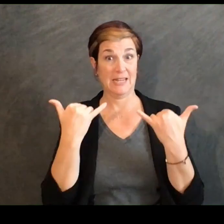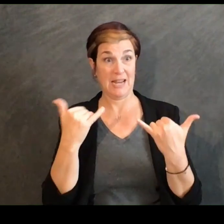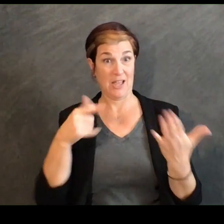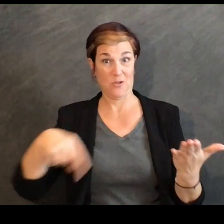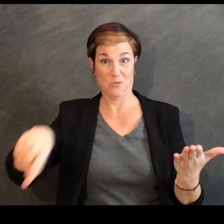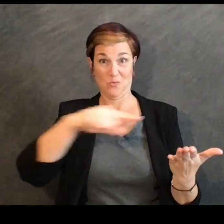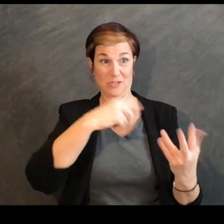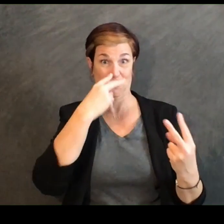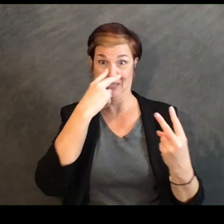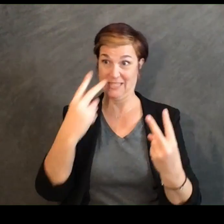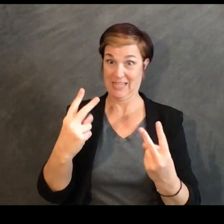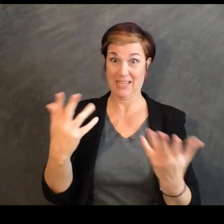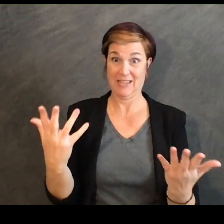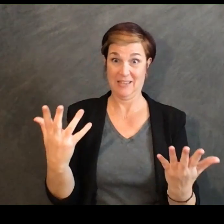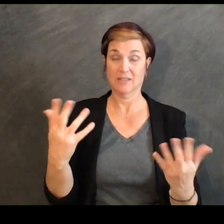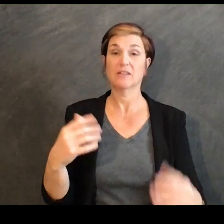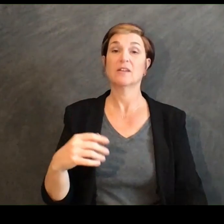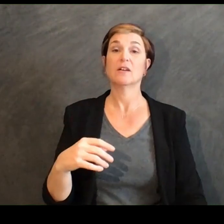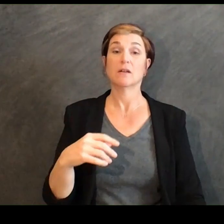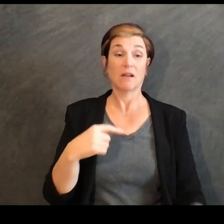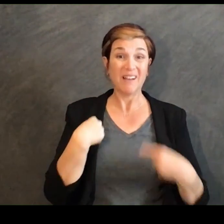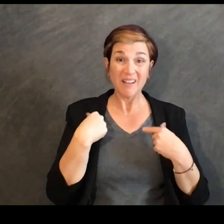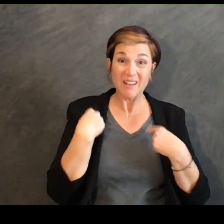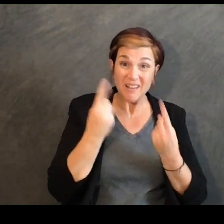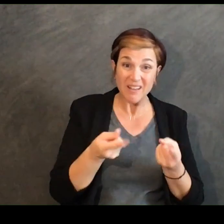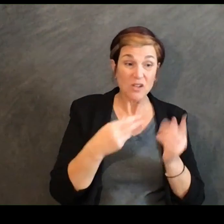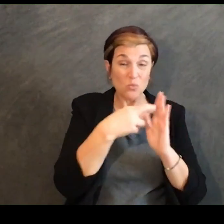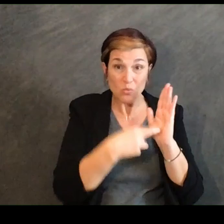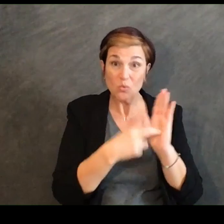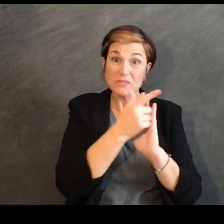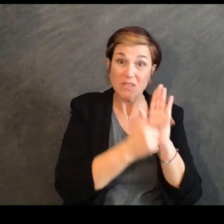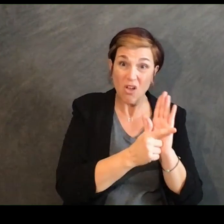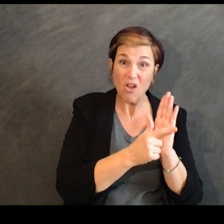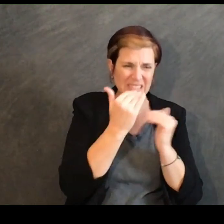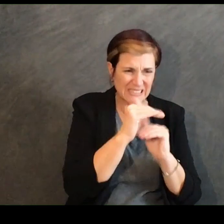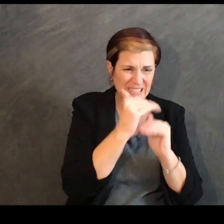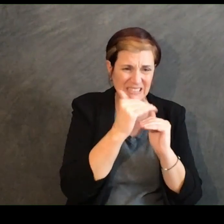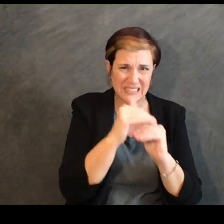the constraints so that people at the state the local level the individual